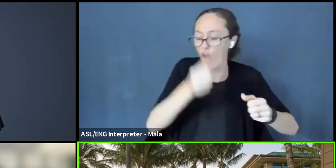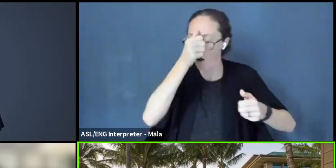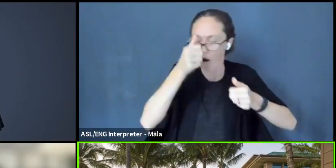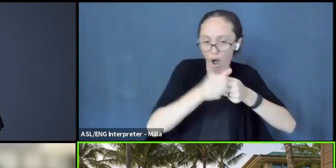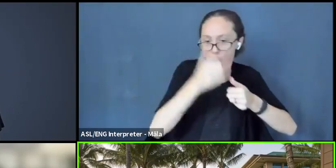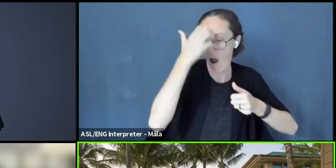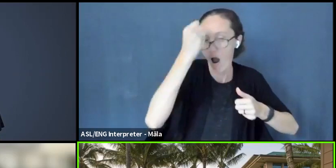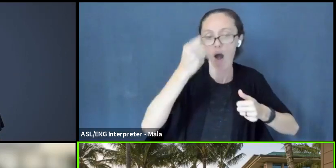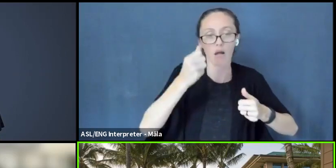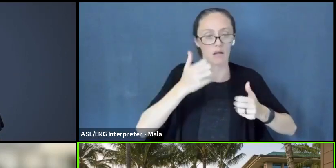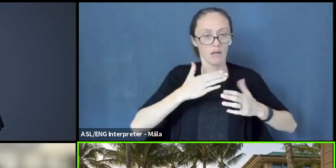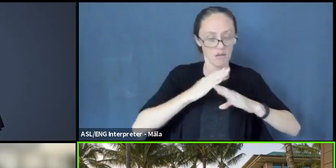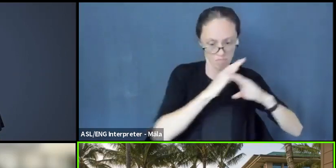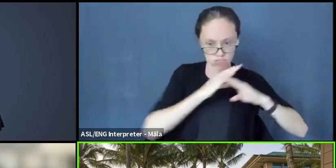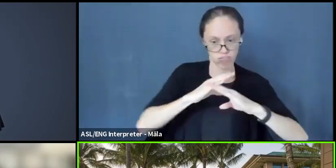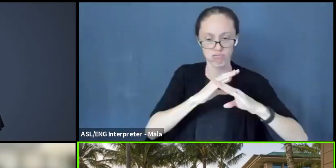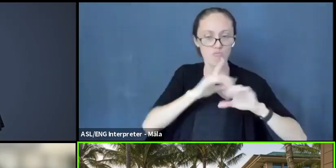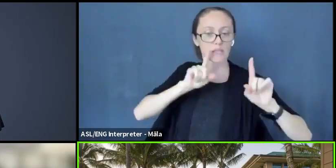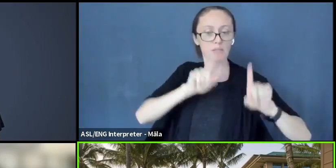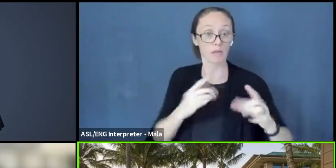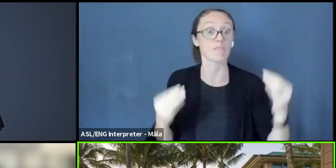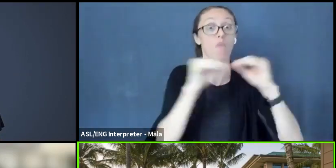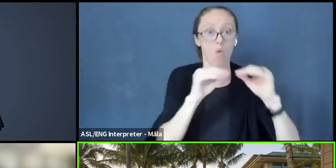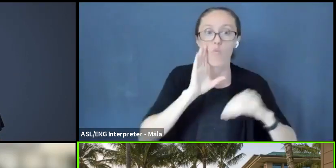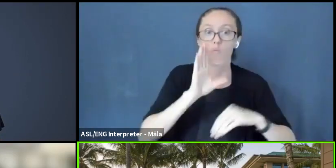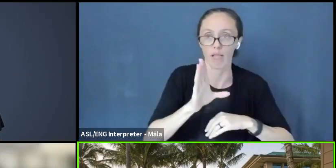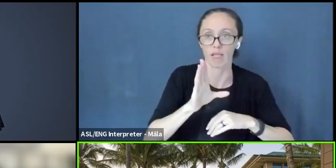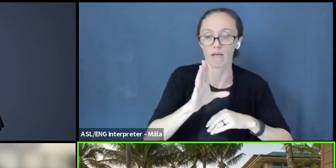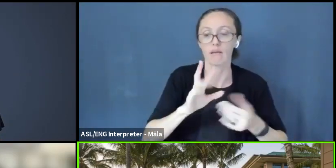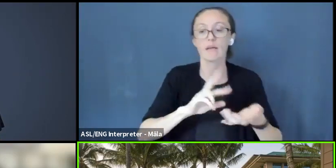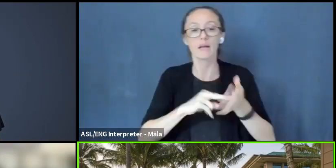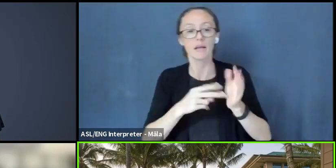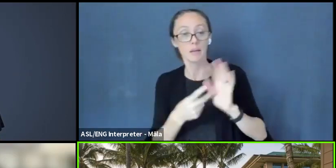response. So you're going to see higher antibody levels.